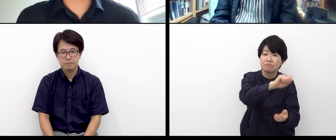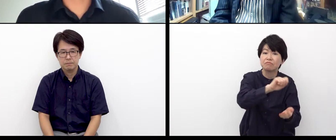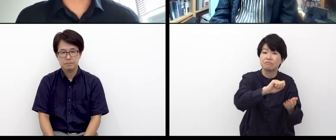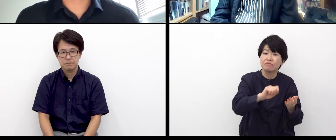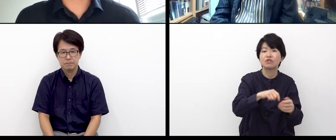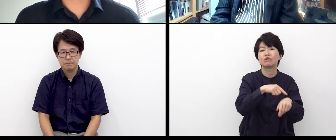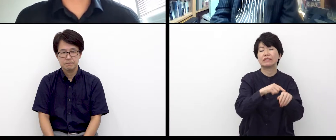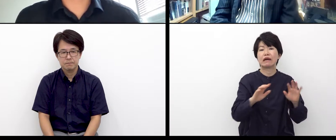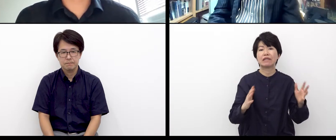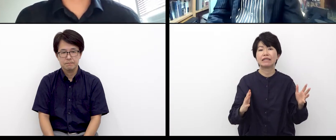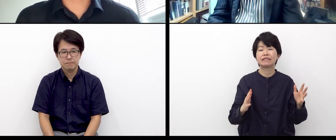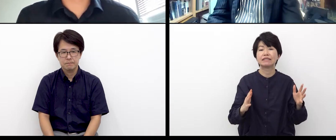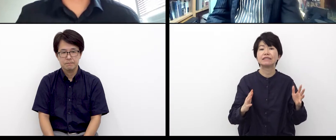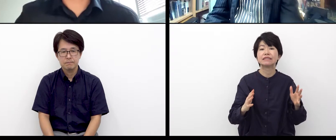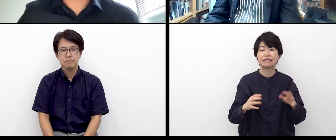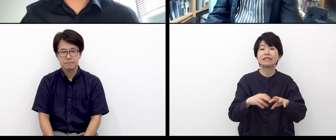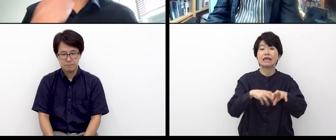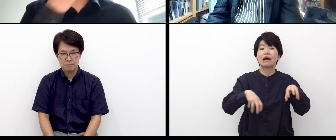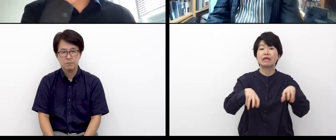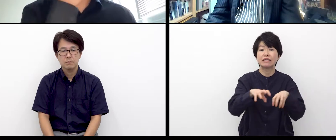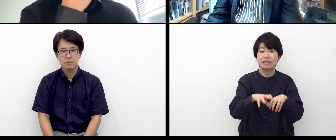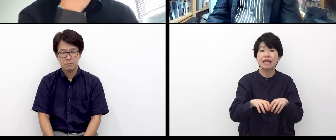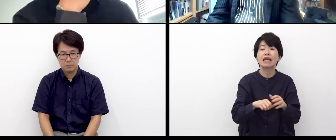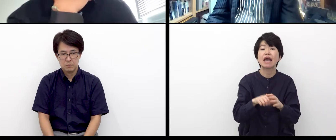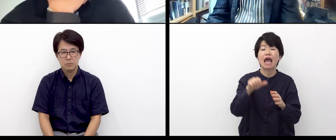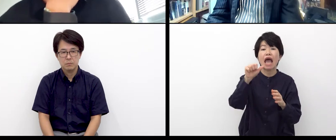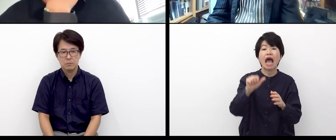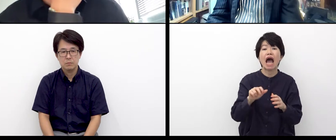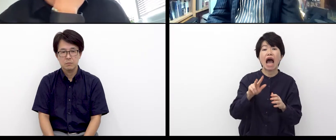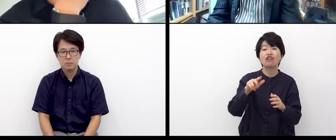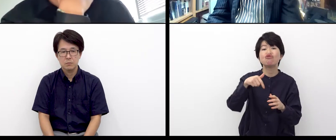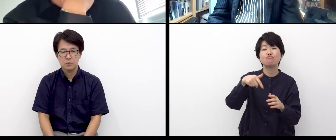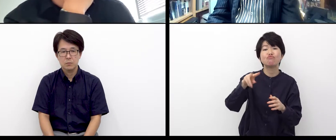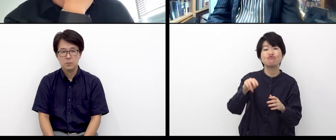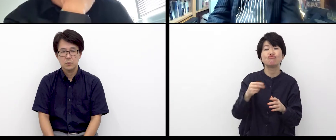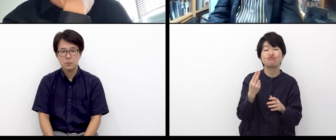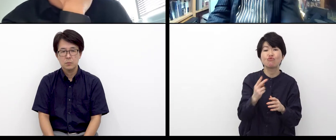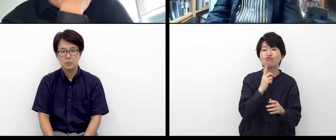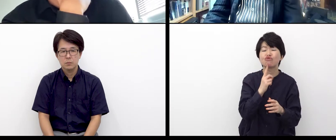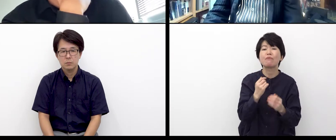These days, we can call them art brut or able art,